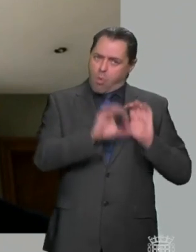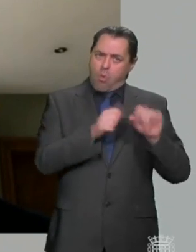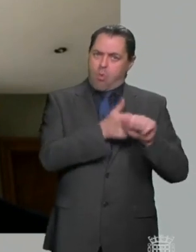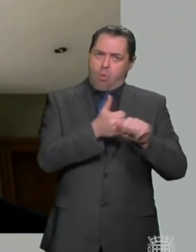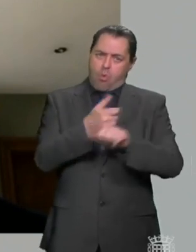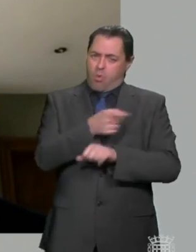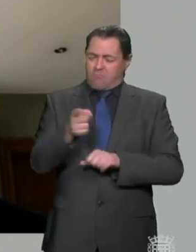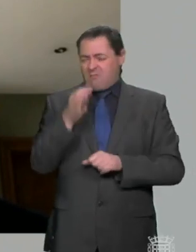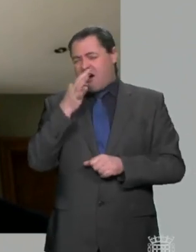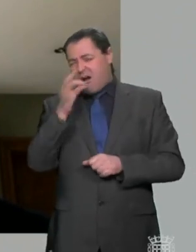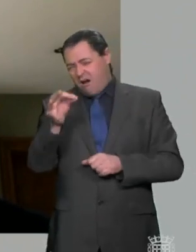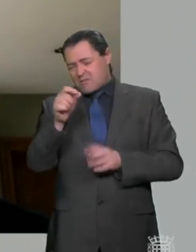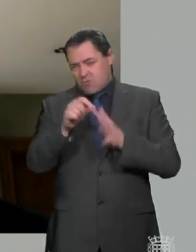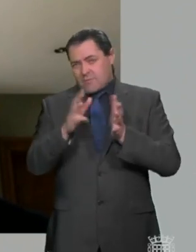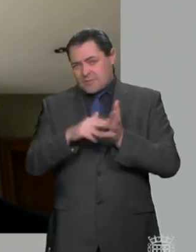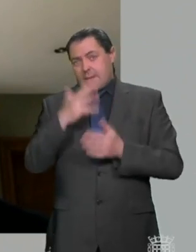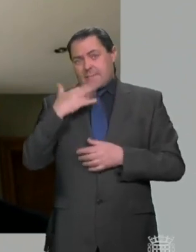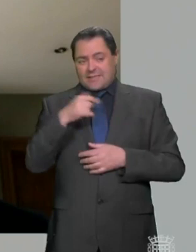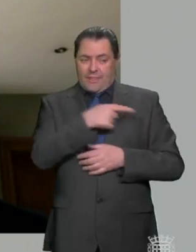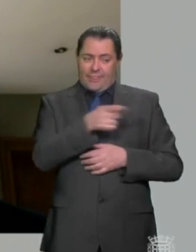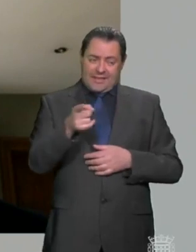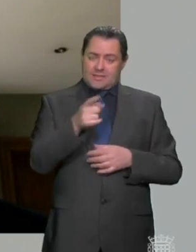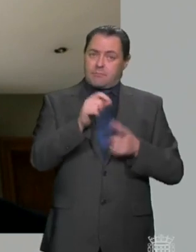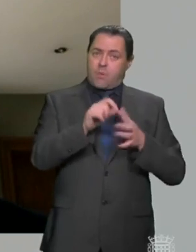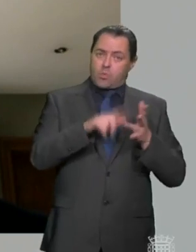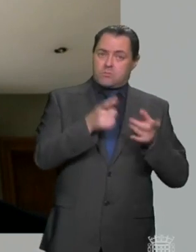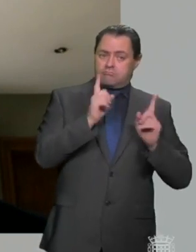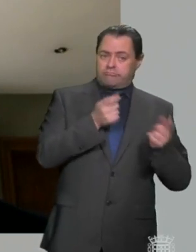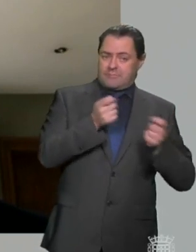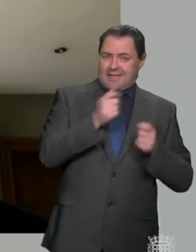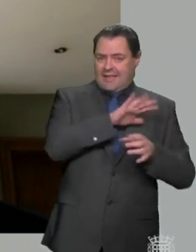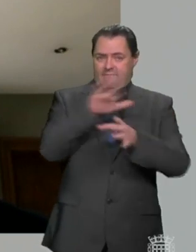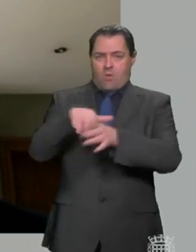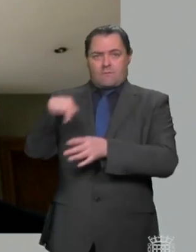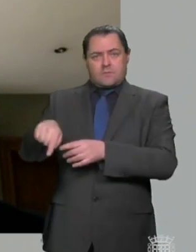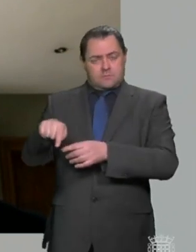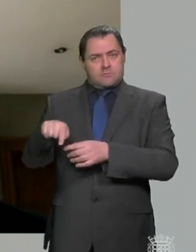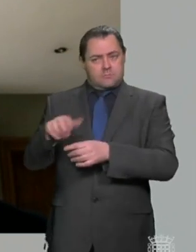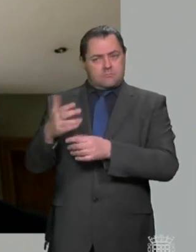that those civil litigant sub-postmasters will be included in the anticipated Government